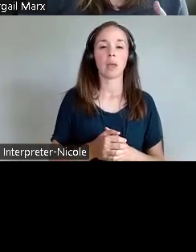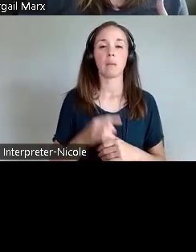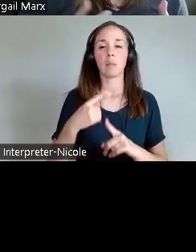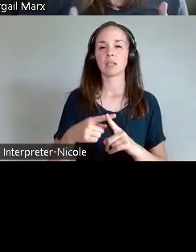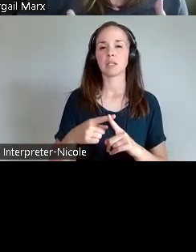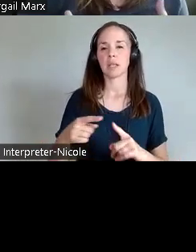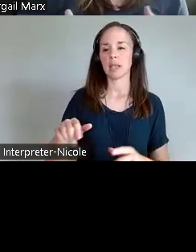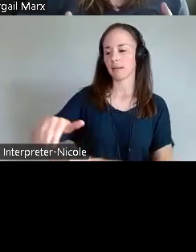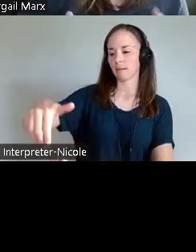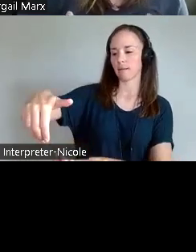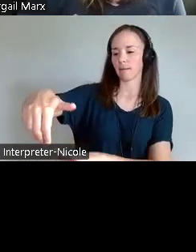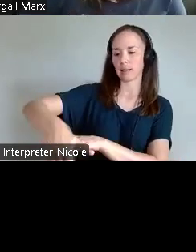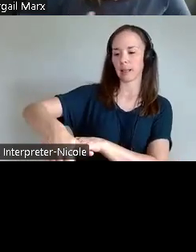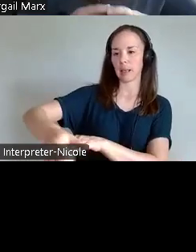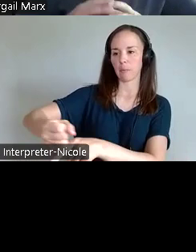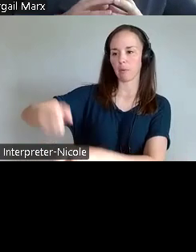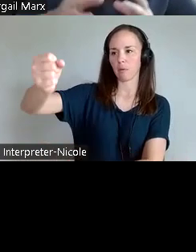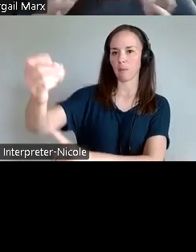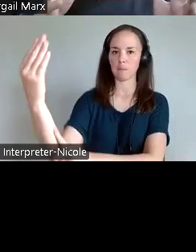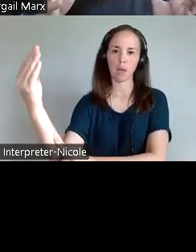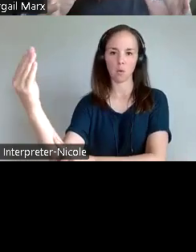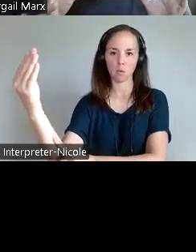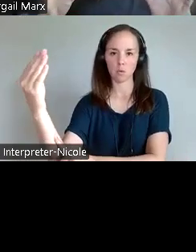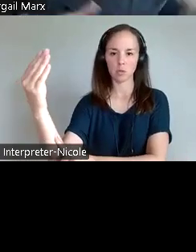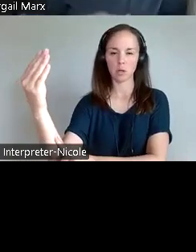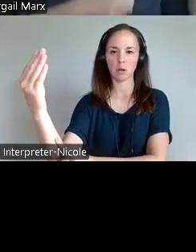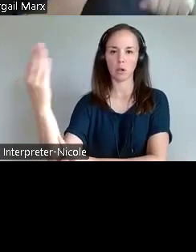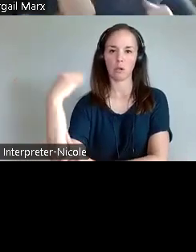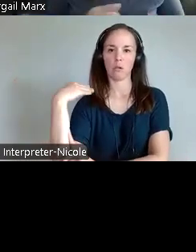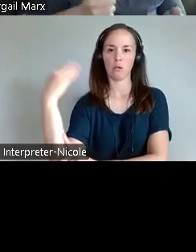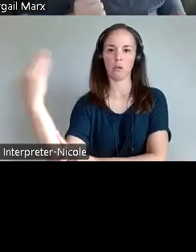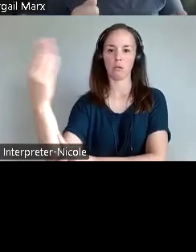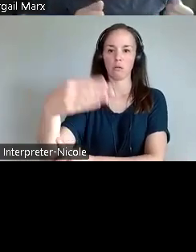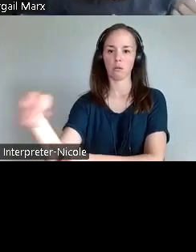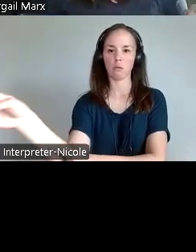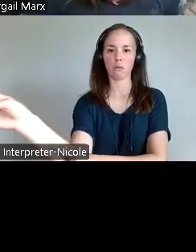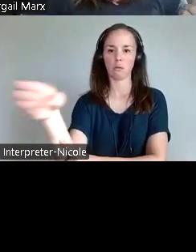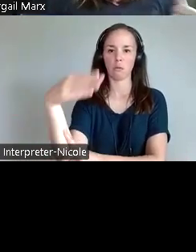that has -- or we got him a clamp mount that has a flexible arm so that you can position